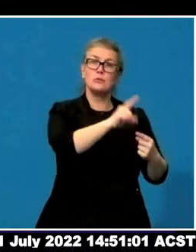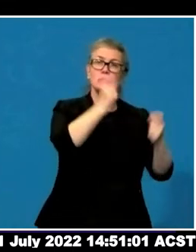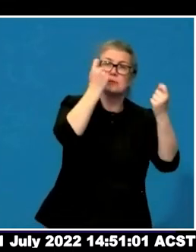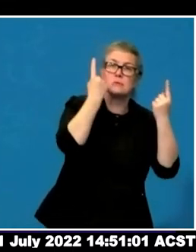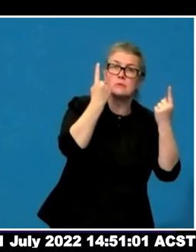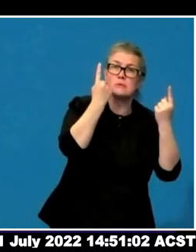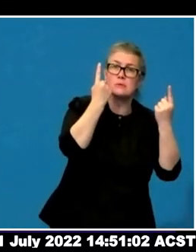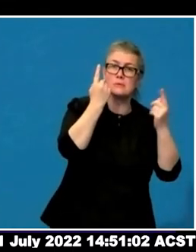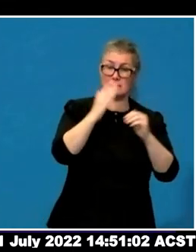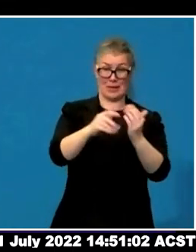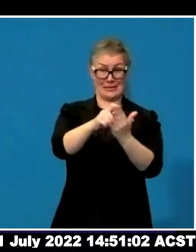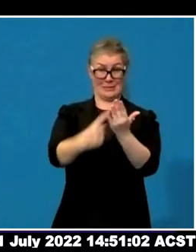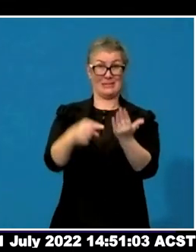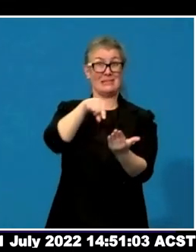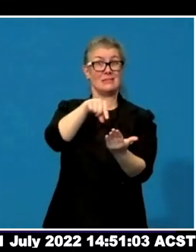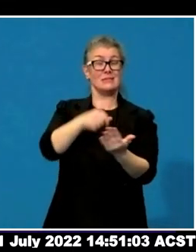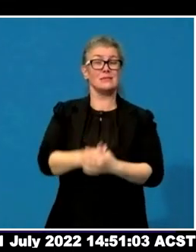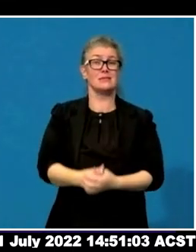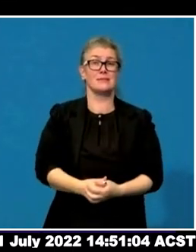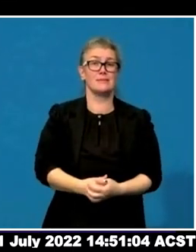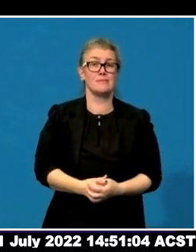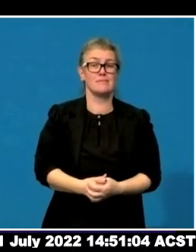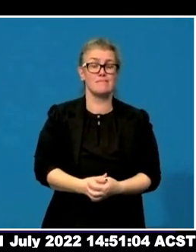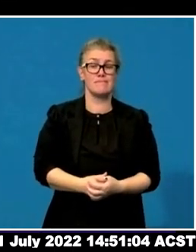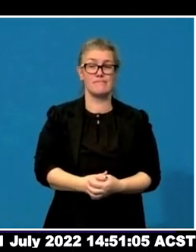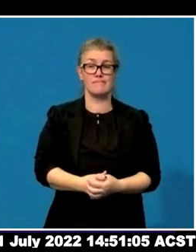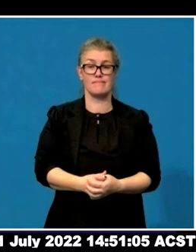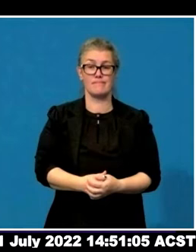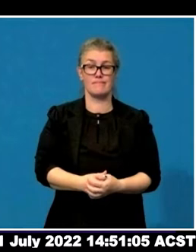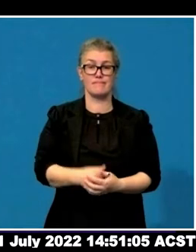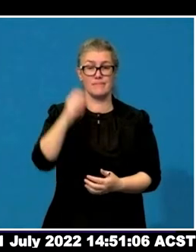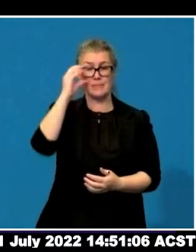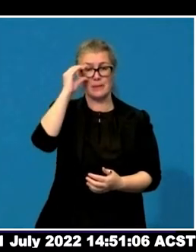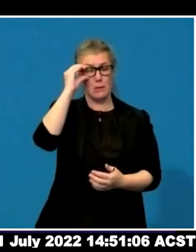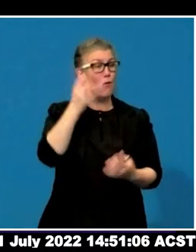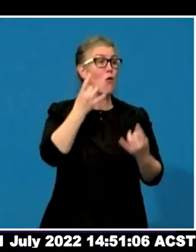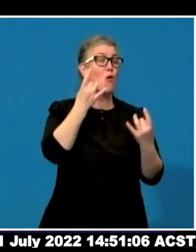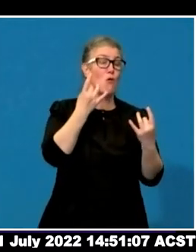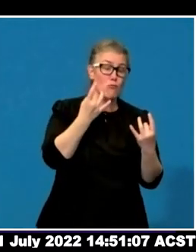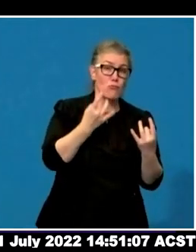So in terms of that they are already demonstrating deficits around their ability